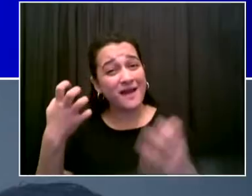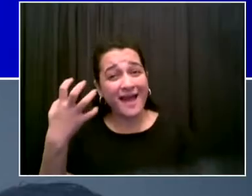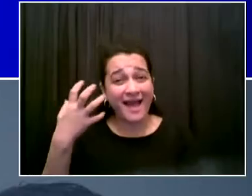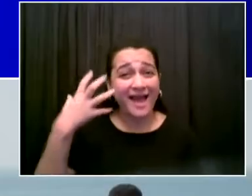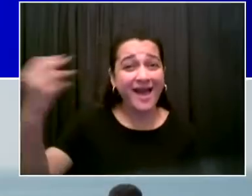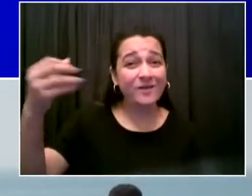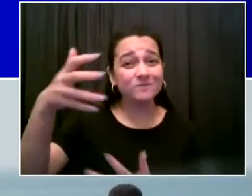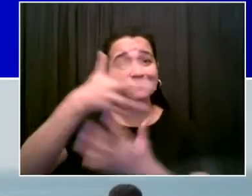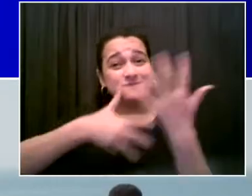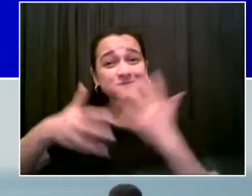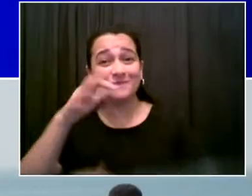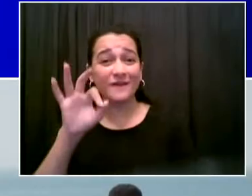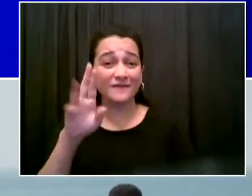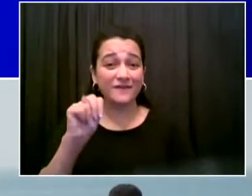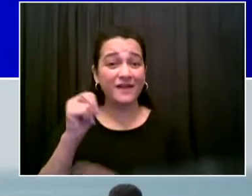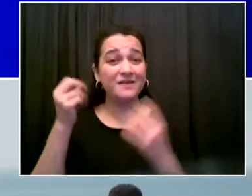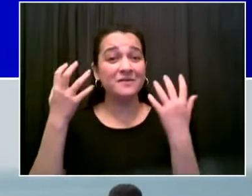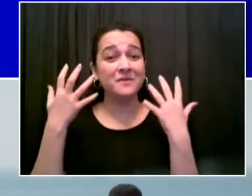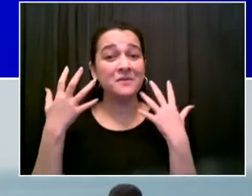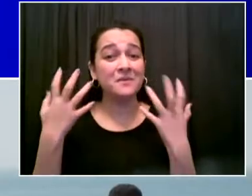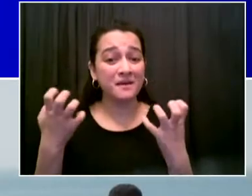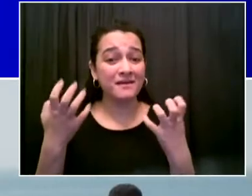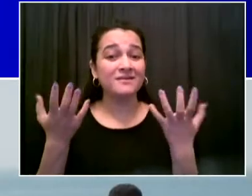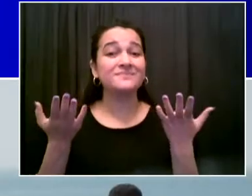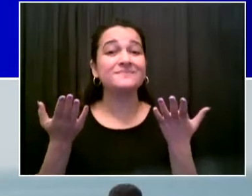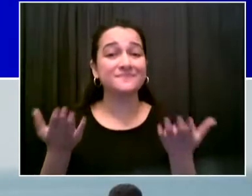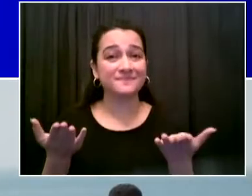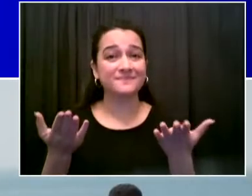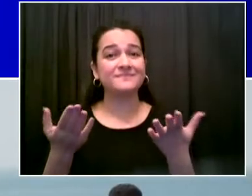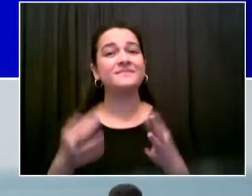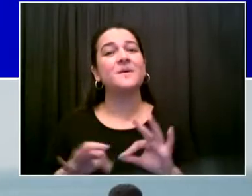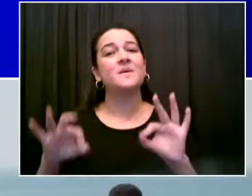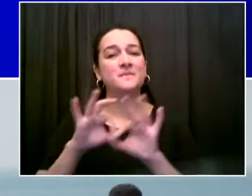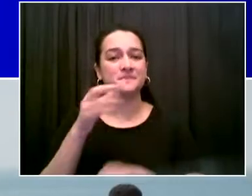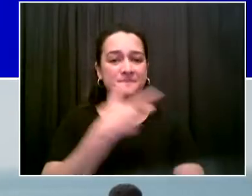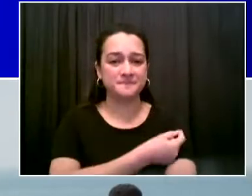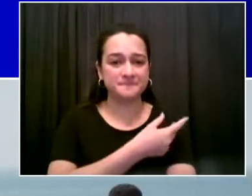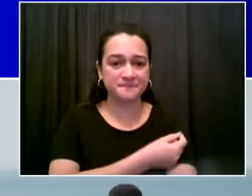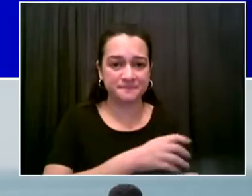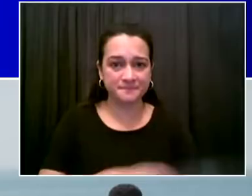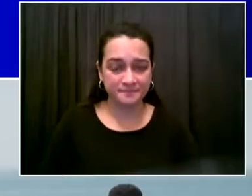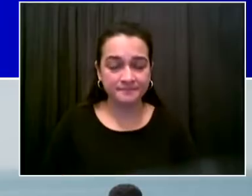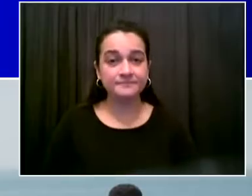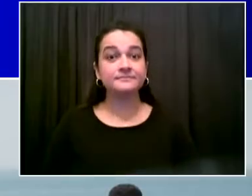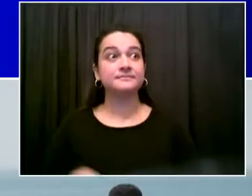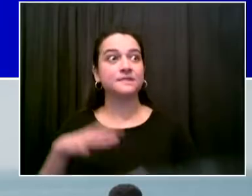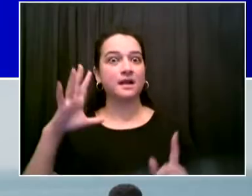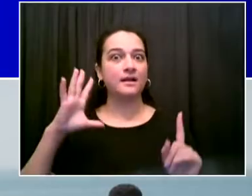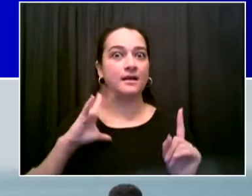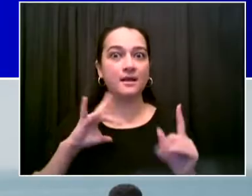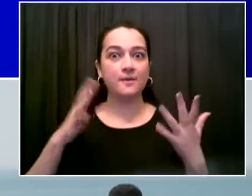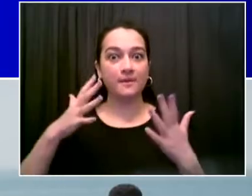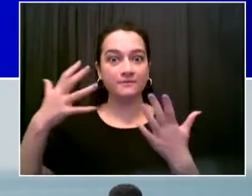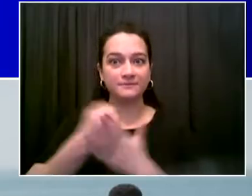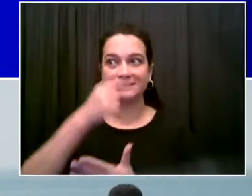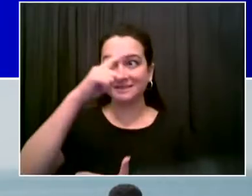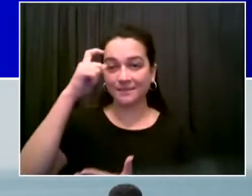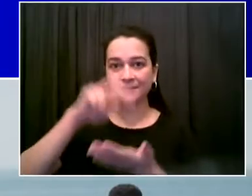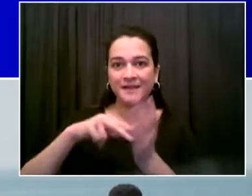BEEN THROUGH IT WILL BE THE SUMMER OF NEW